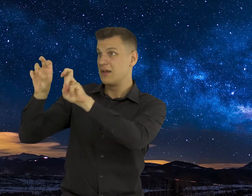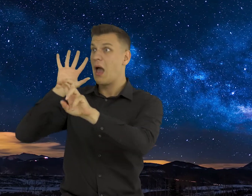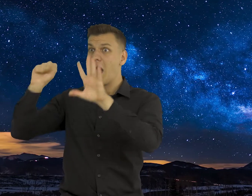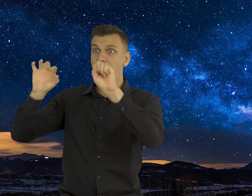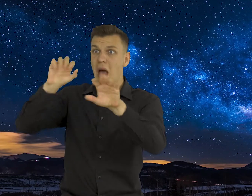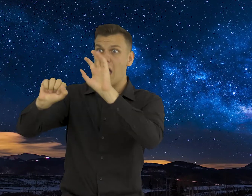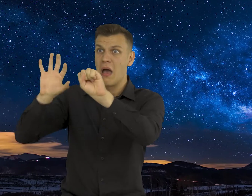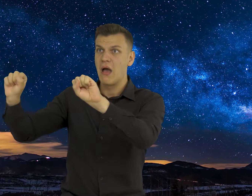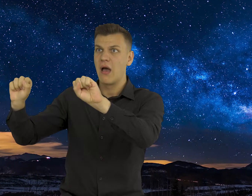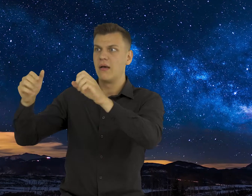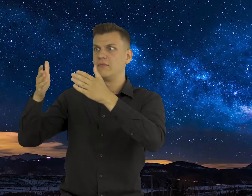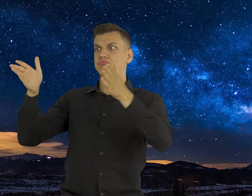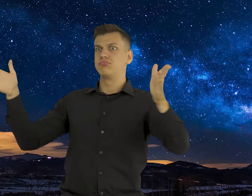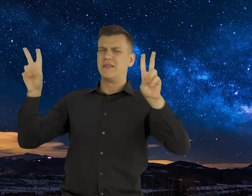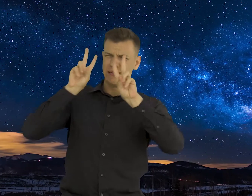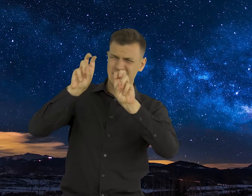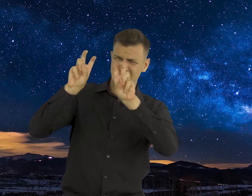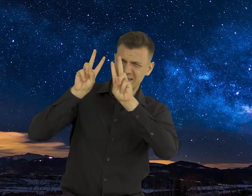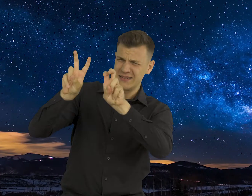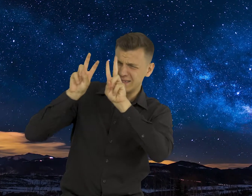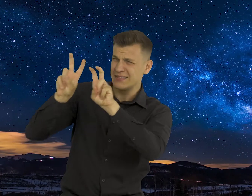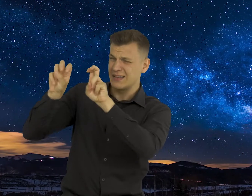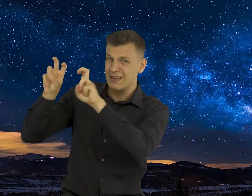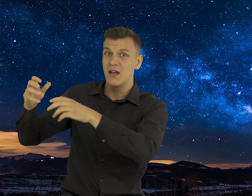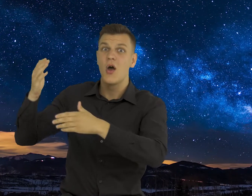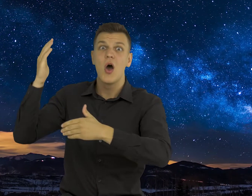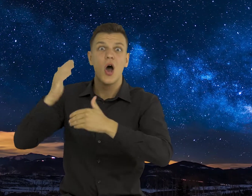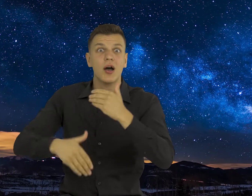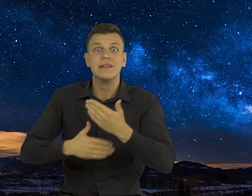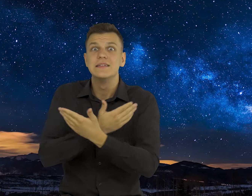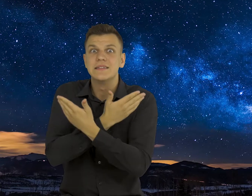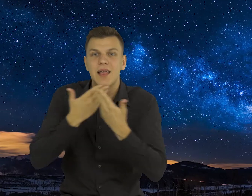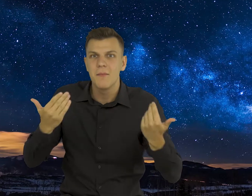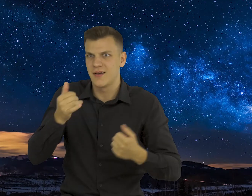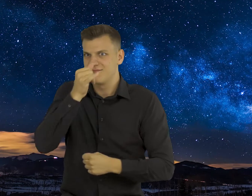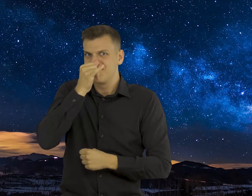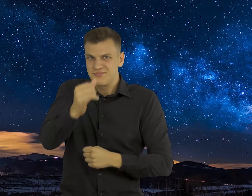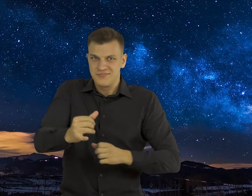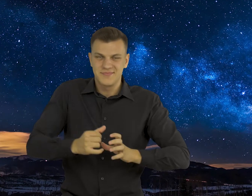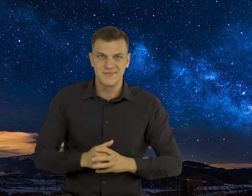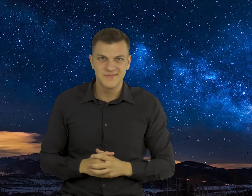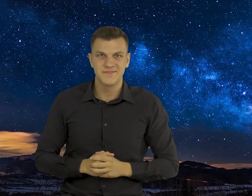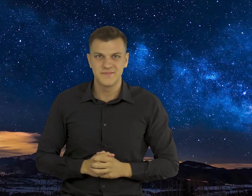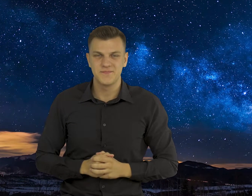but the more we know, the more mysterious it is and the more questions we have.